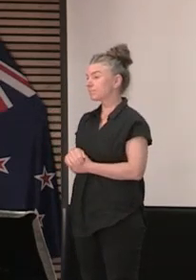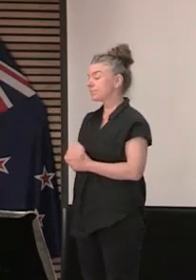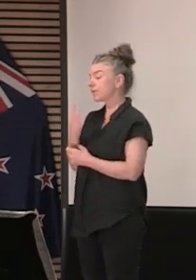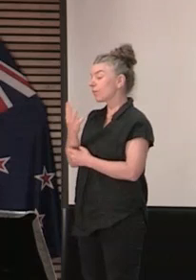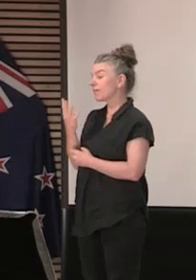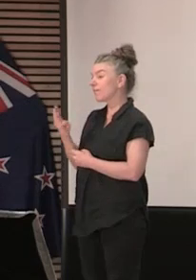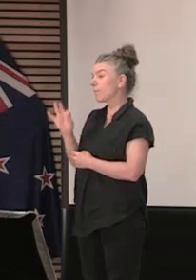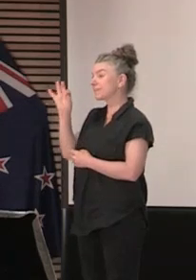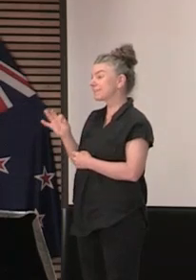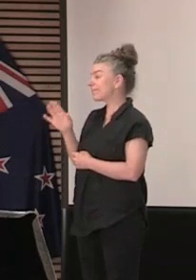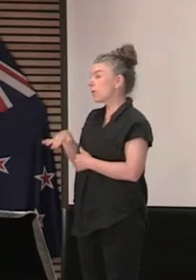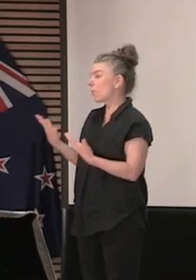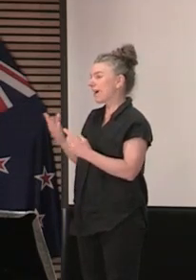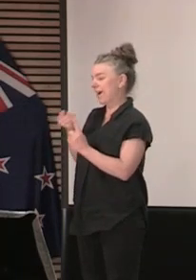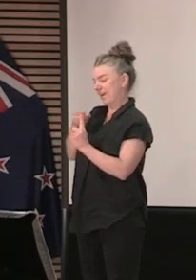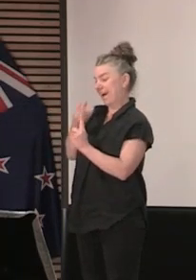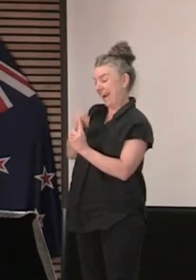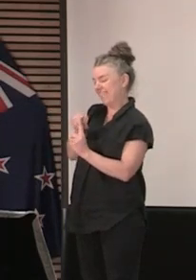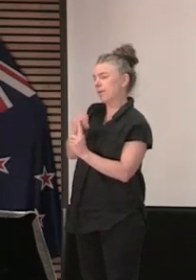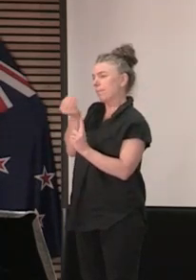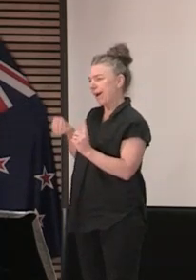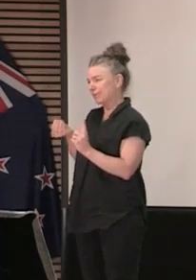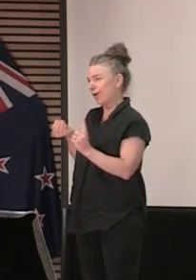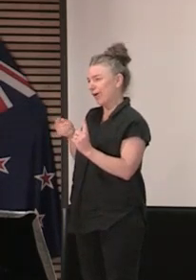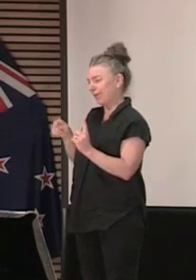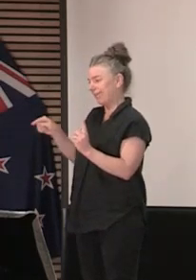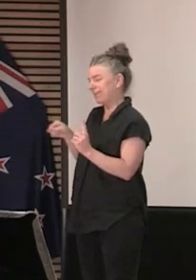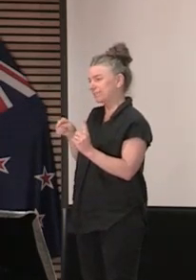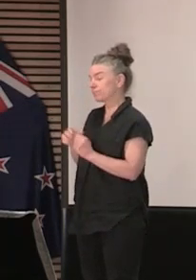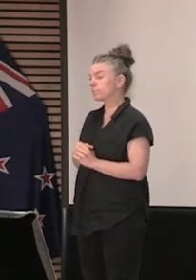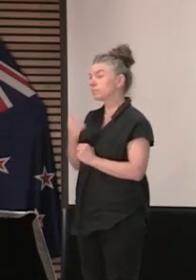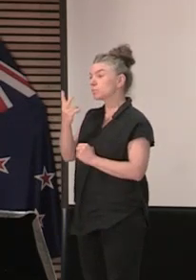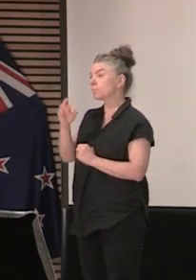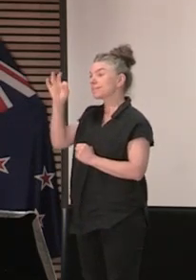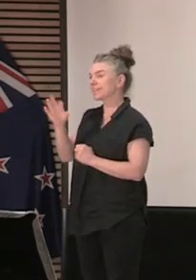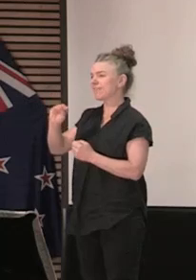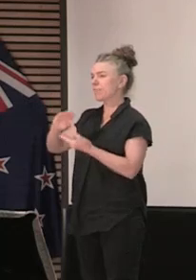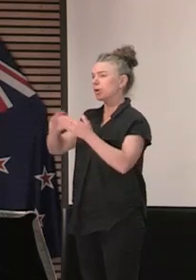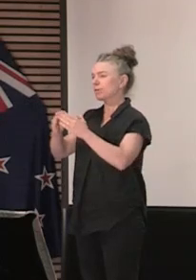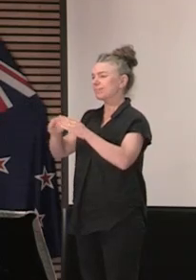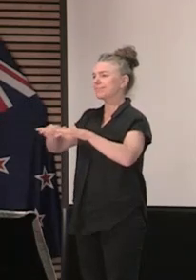. contacts of other cases in New. Zealand, and 2% of community. . transmission. 13% of cases are.